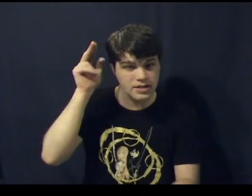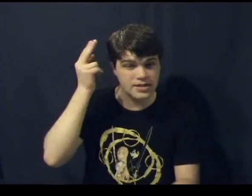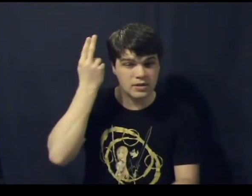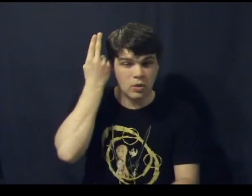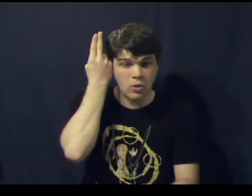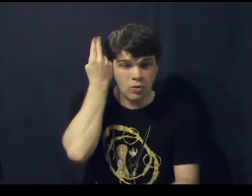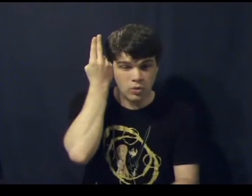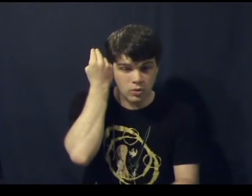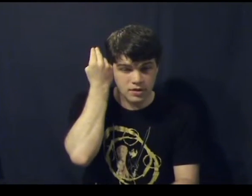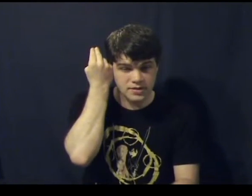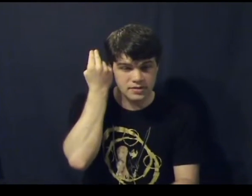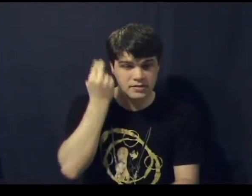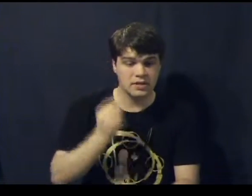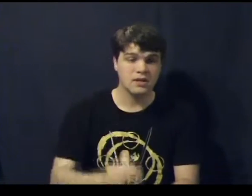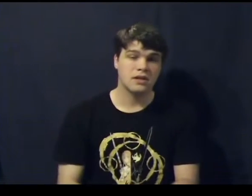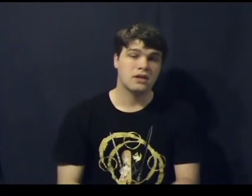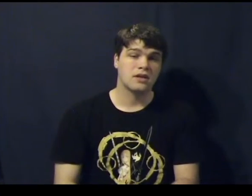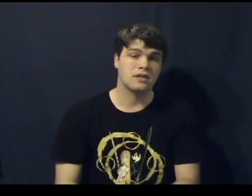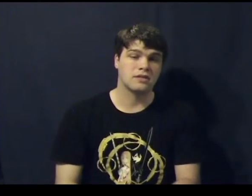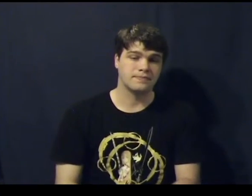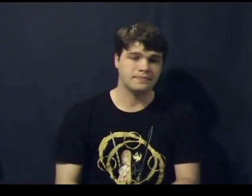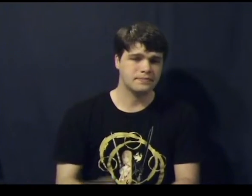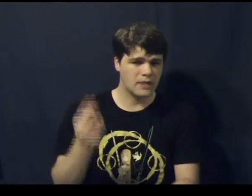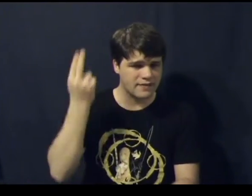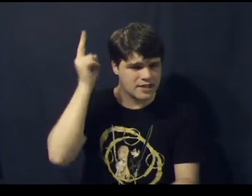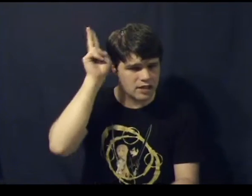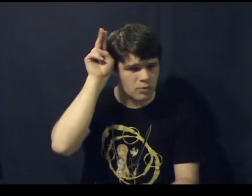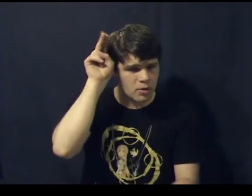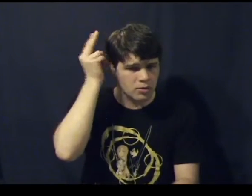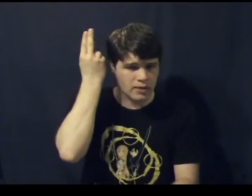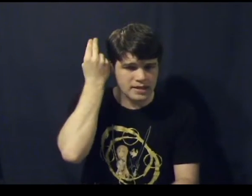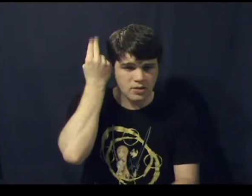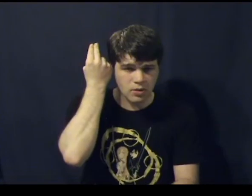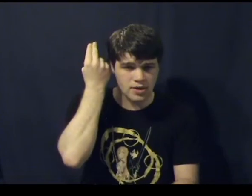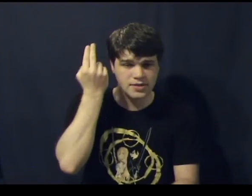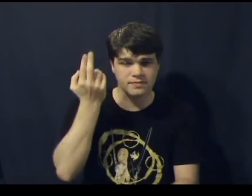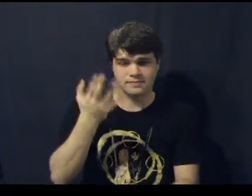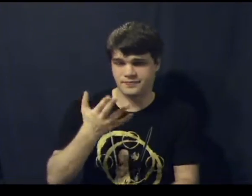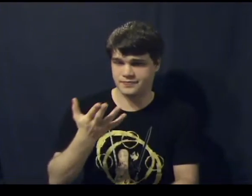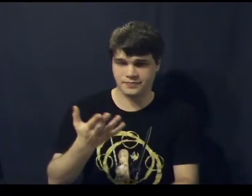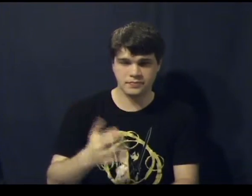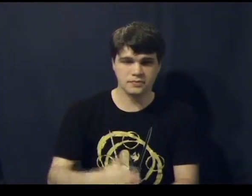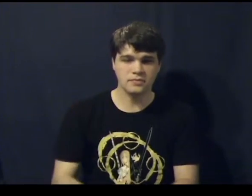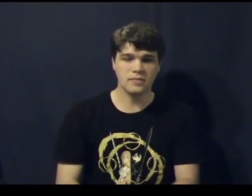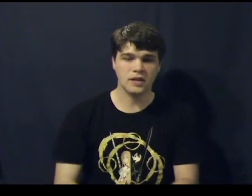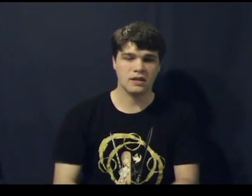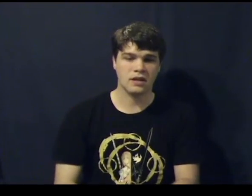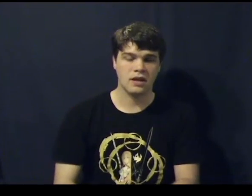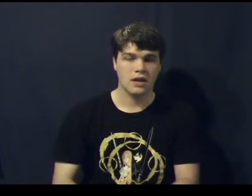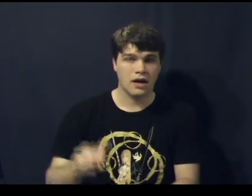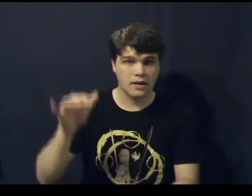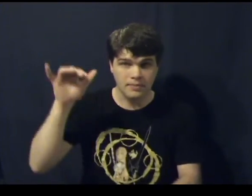Horse or horse. I've seen it go both ways. Horse.